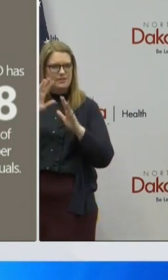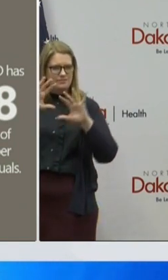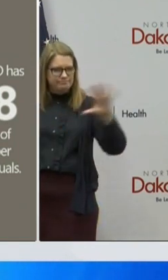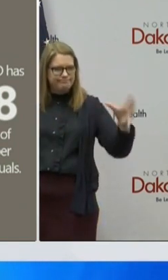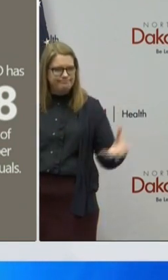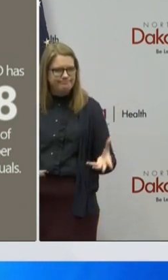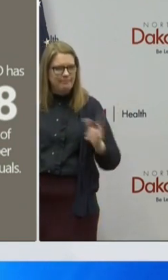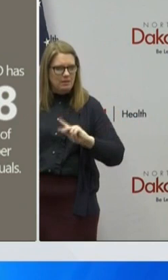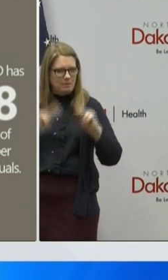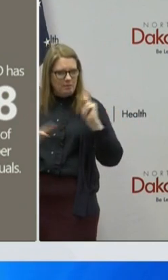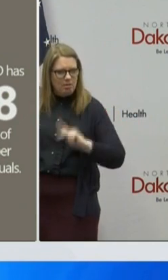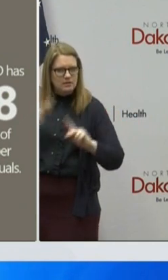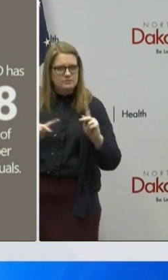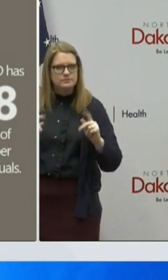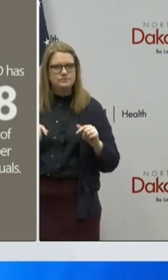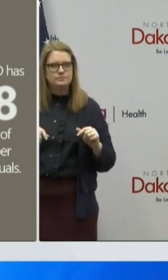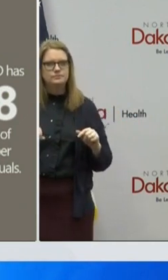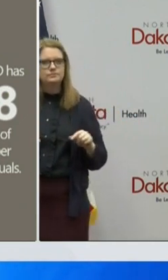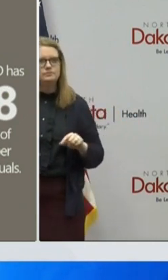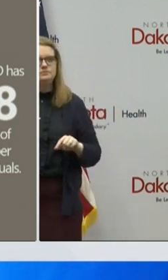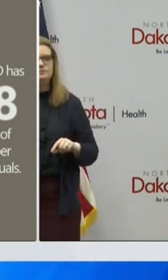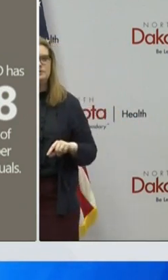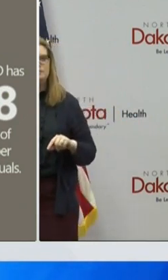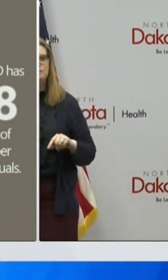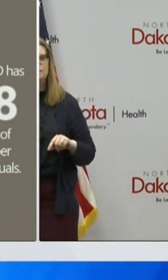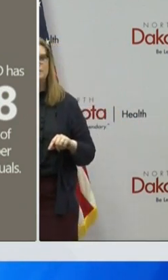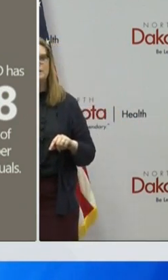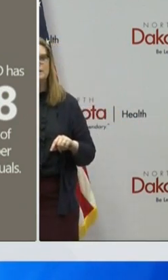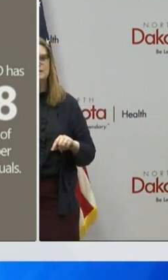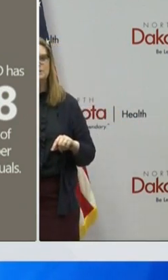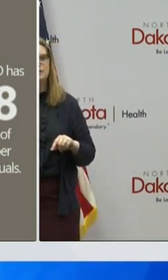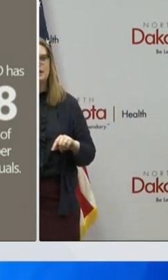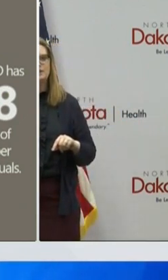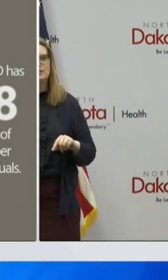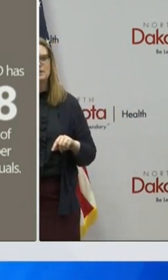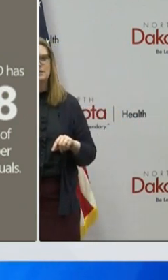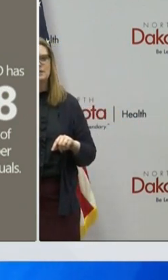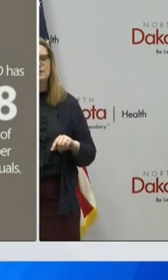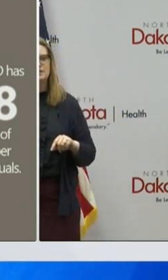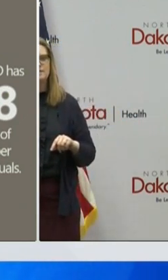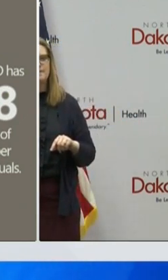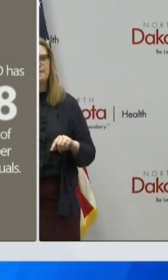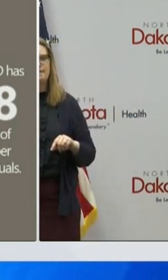TO GET AWAY FROM THE ABSOLUTE NUMBERS BUT TO RELATE IT BACK TO